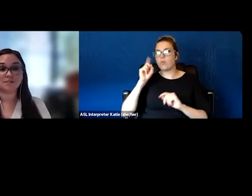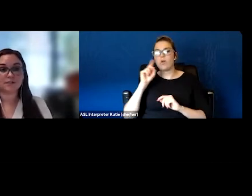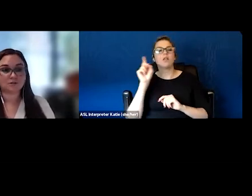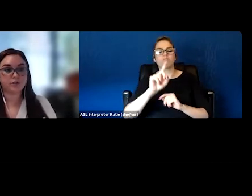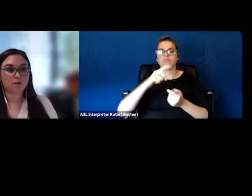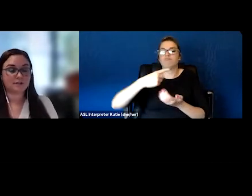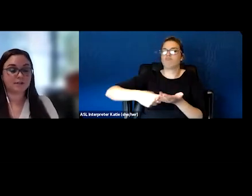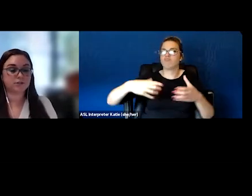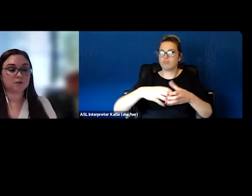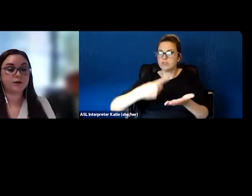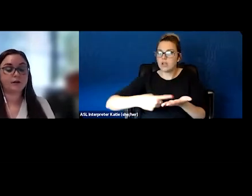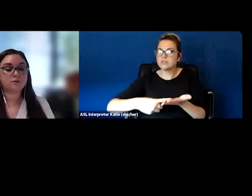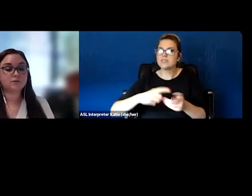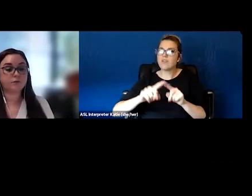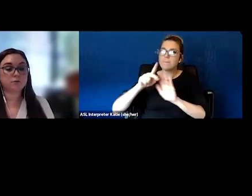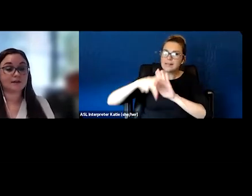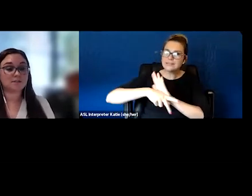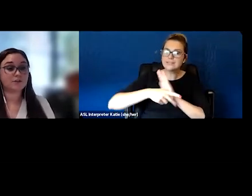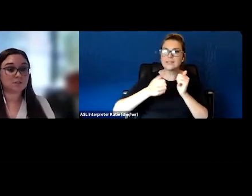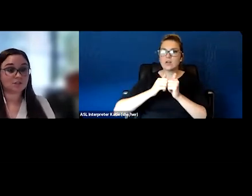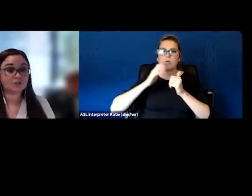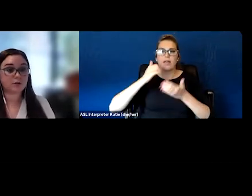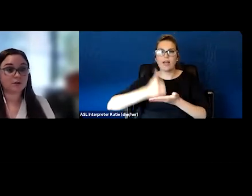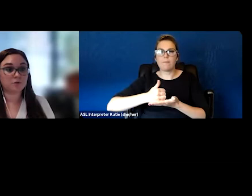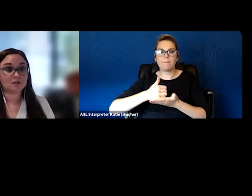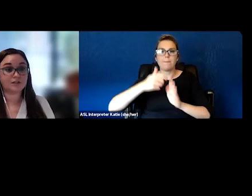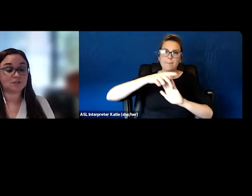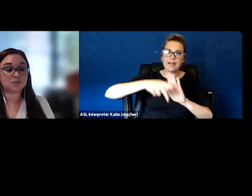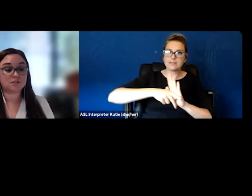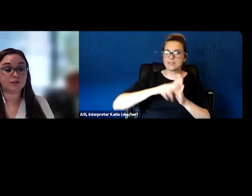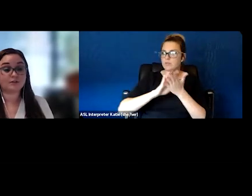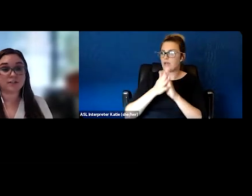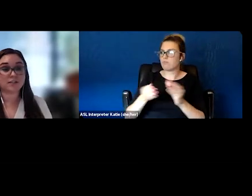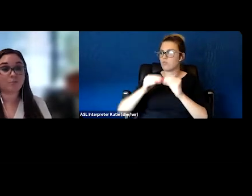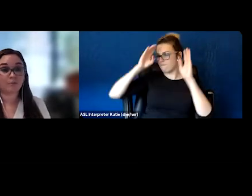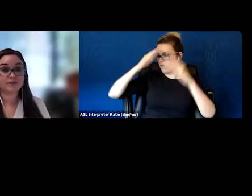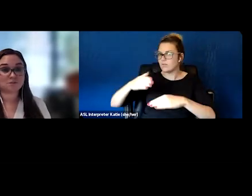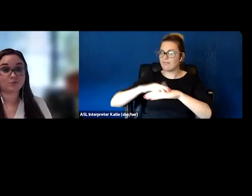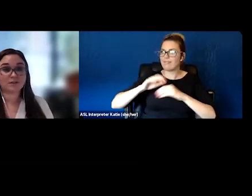person-centered and client-centered. So that's a new addition to our community just this year in the last couple months.